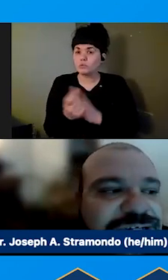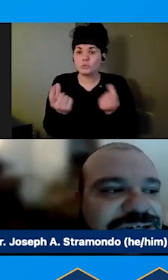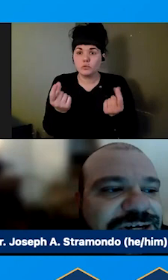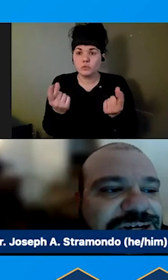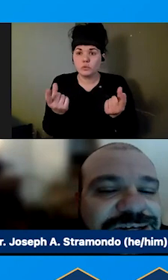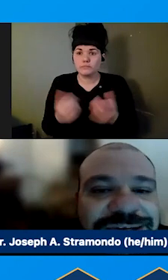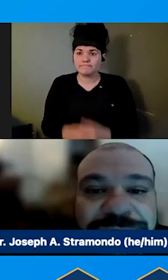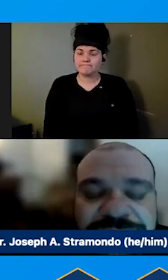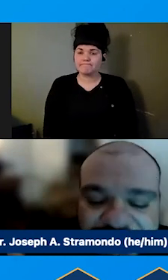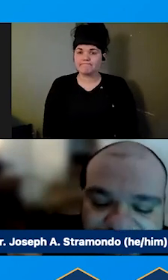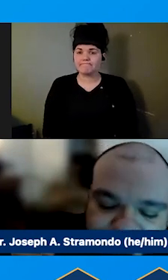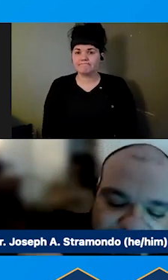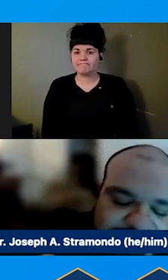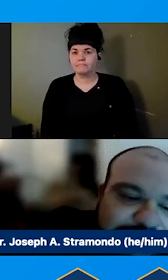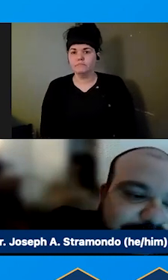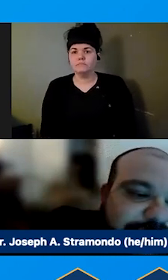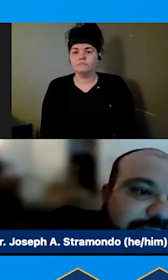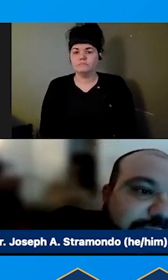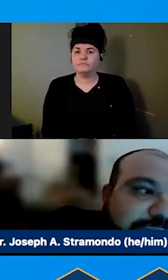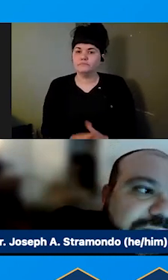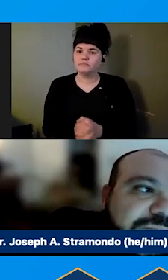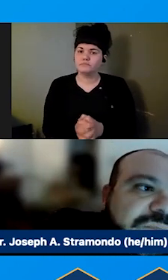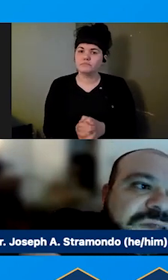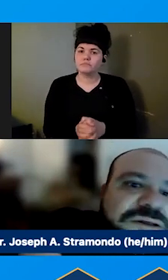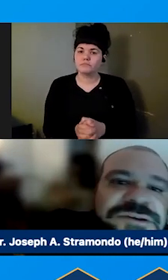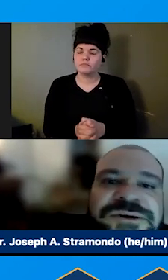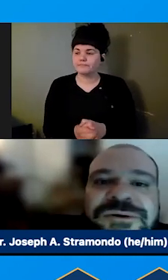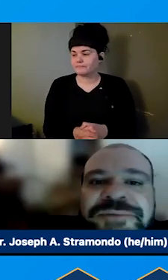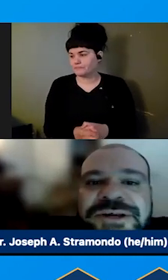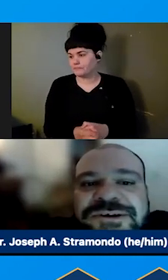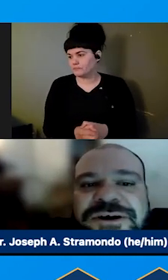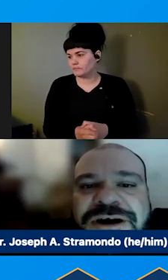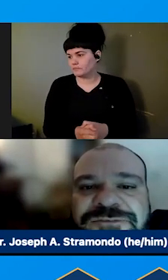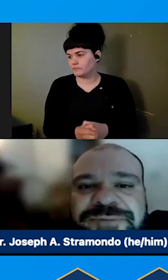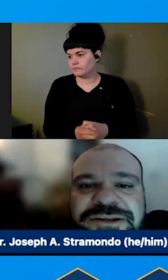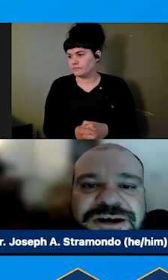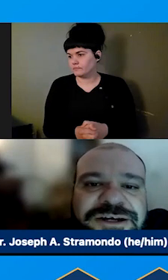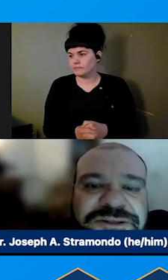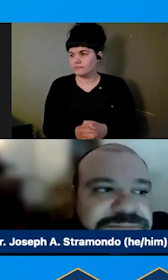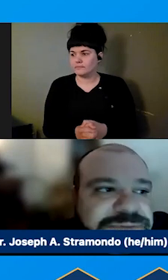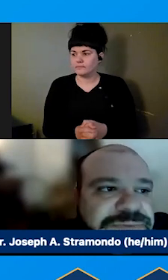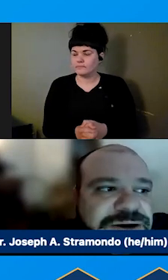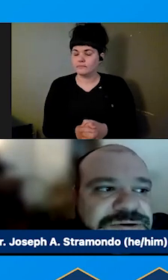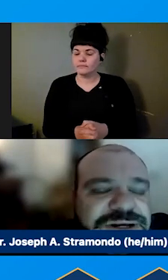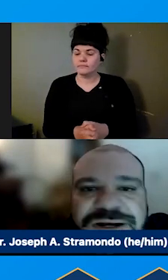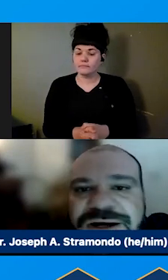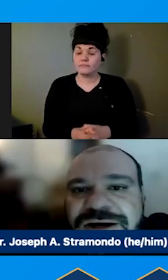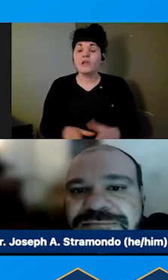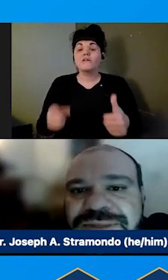do in emergency situations. So I'm going to start by talking a